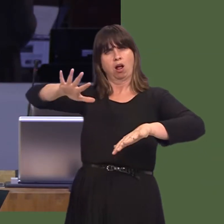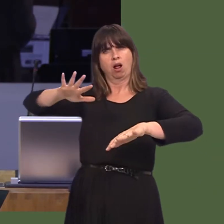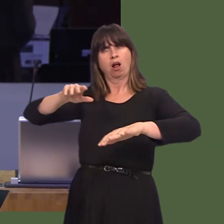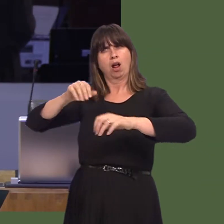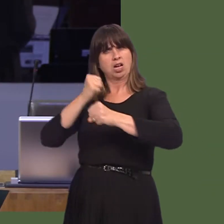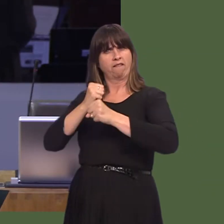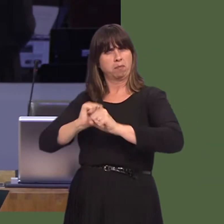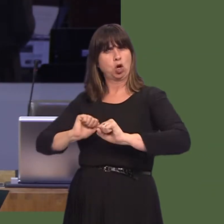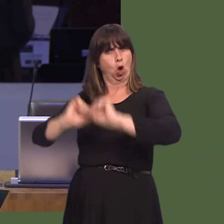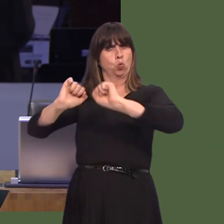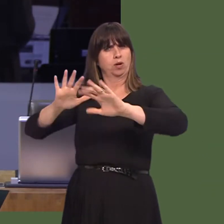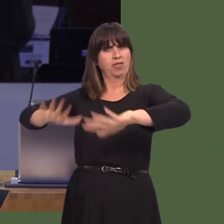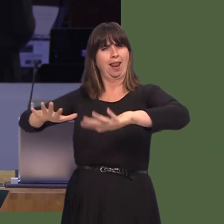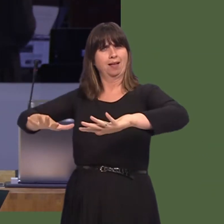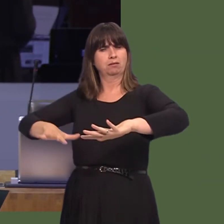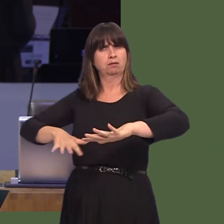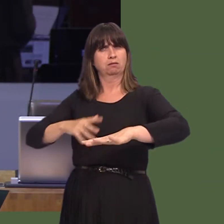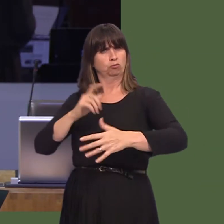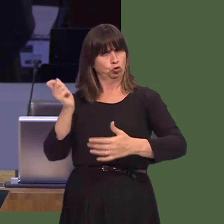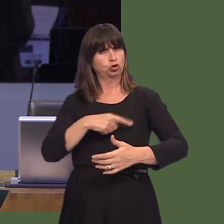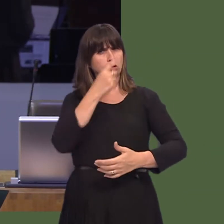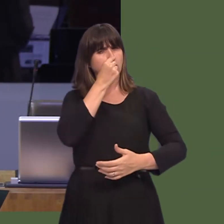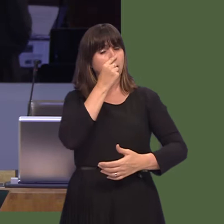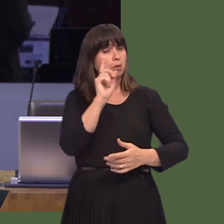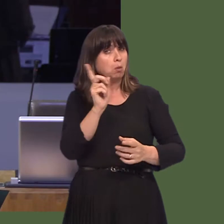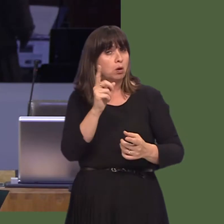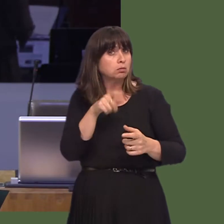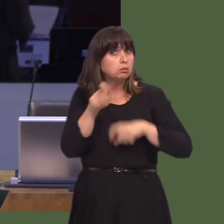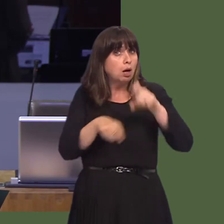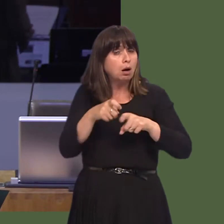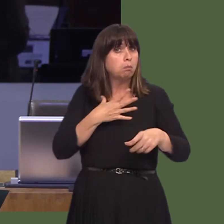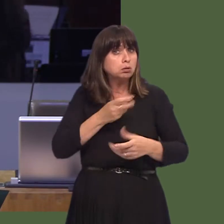owned land for the purpose of cycling and walking, and how this new policy of privatisation